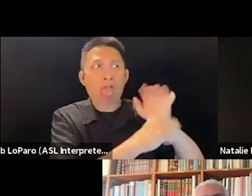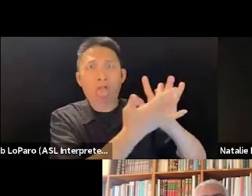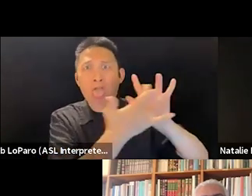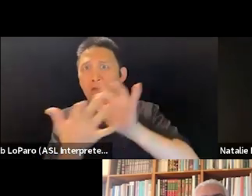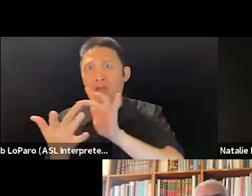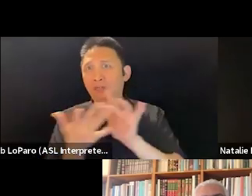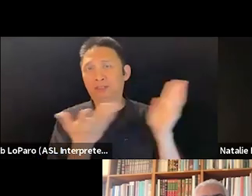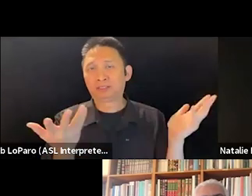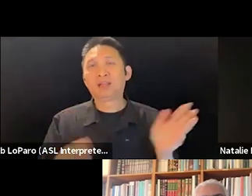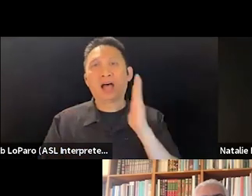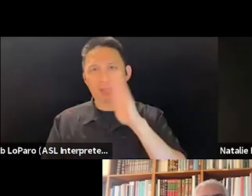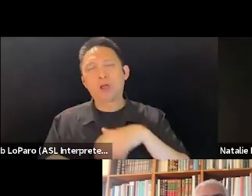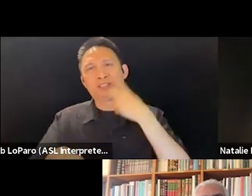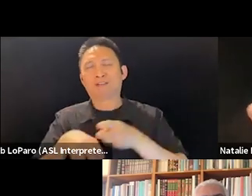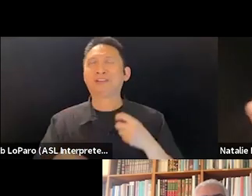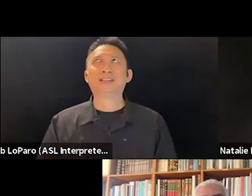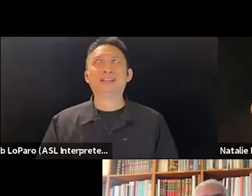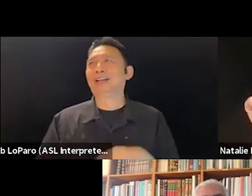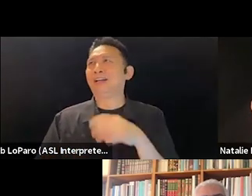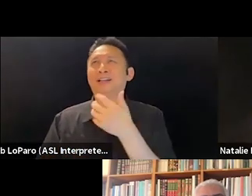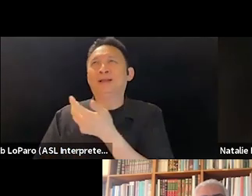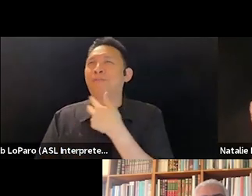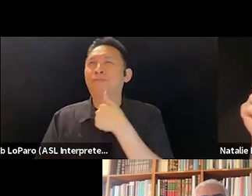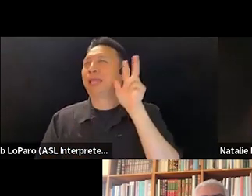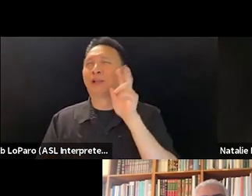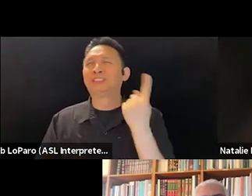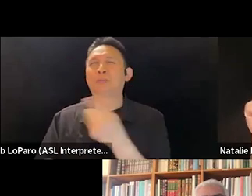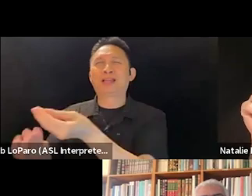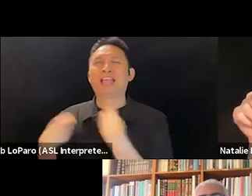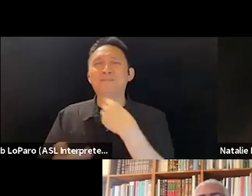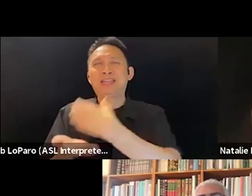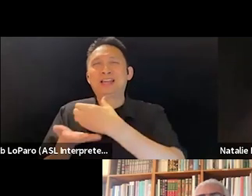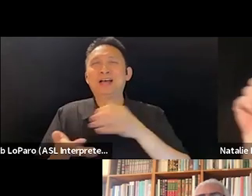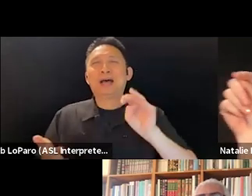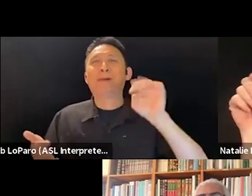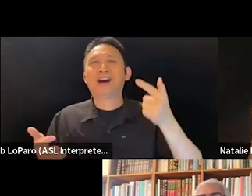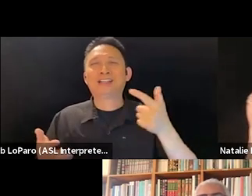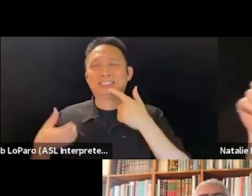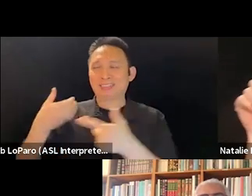I mean somebody gave me a mug the other day and it's got written on it. Yes, I am still making my bleep documentary